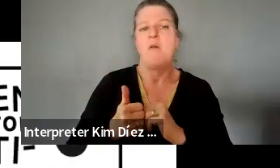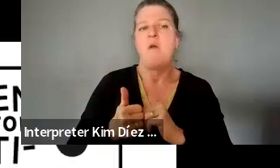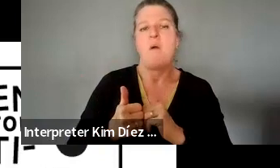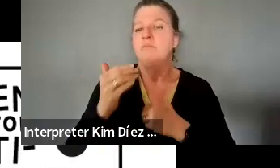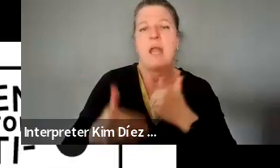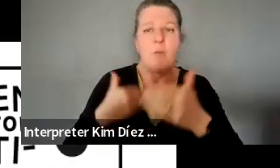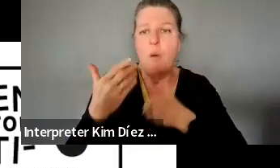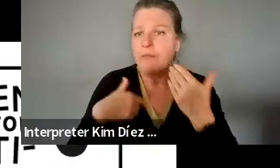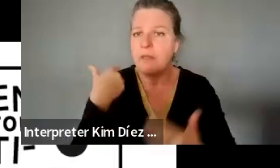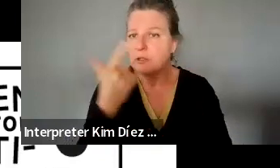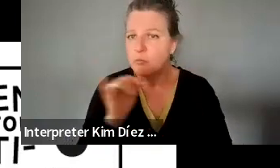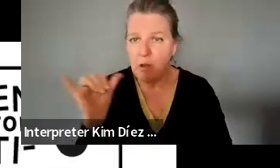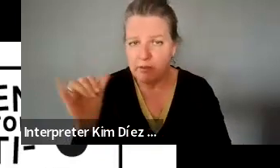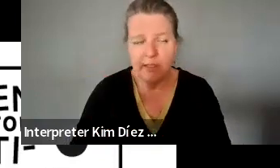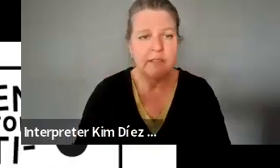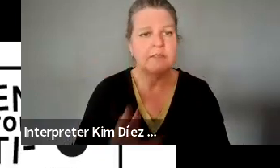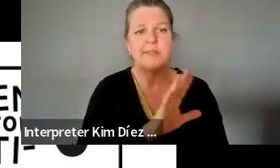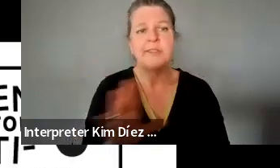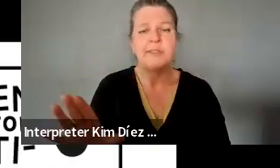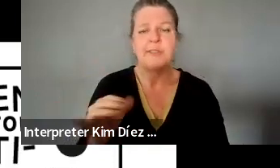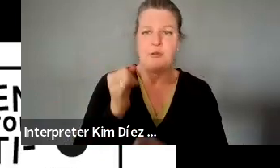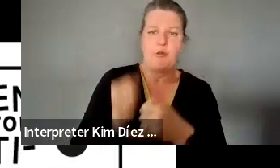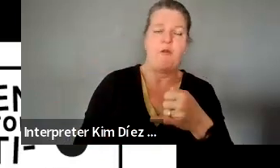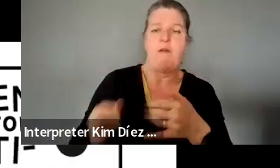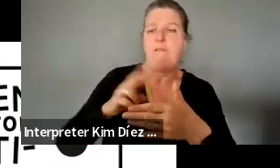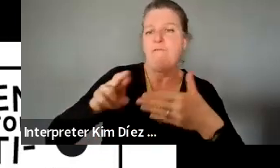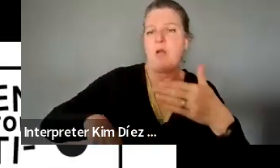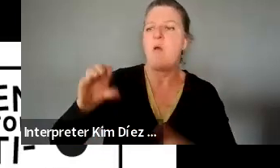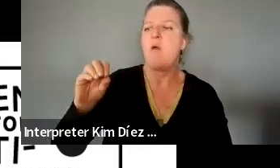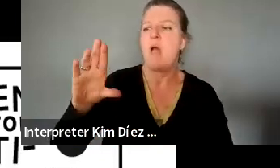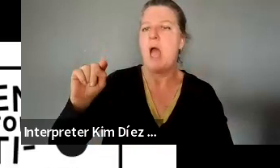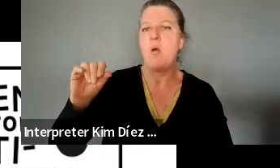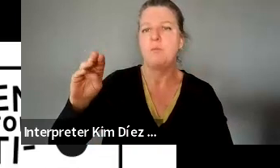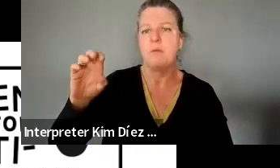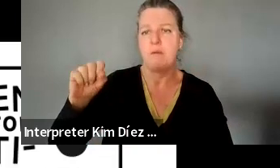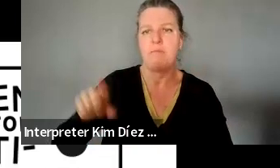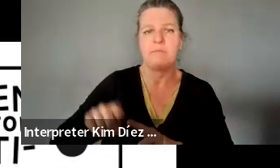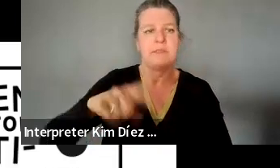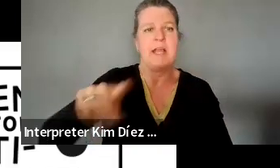and sort of what your final outcomes have been as you reflect on this experience.